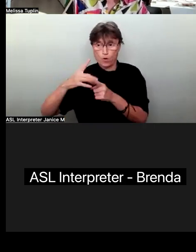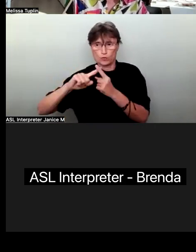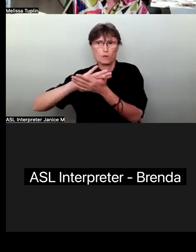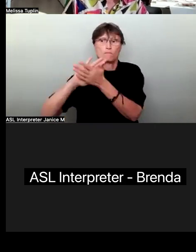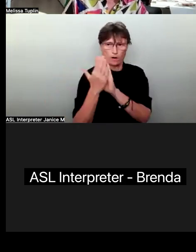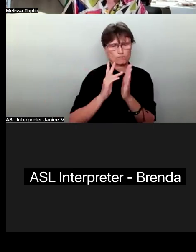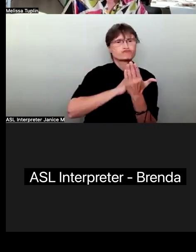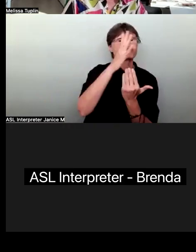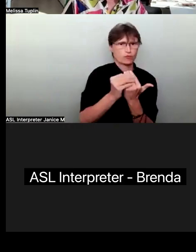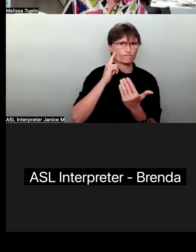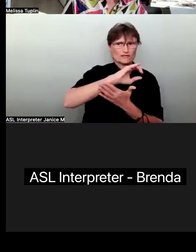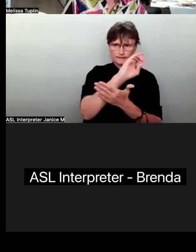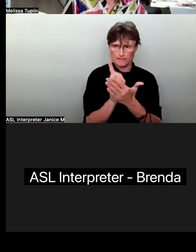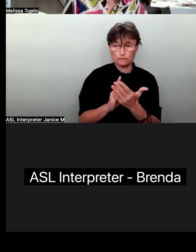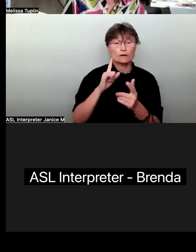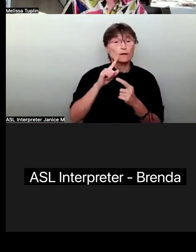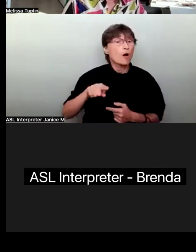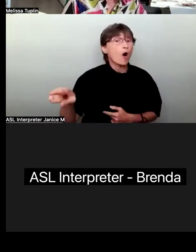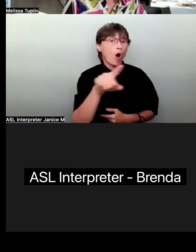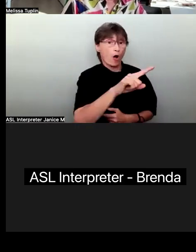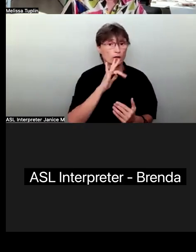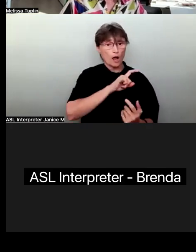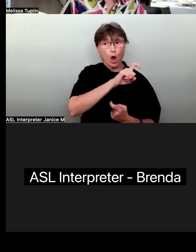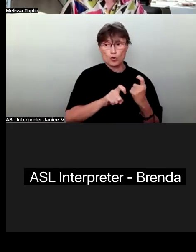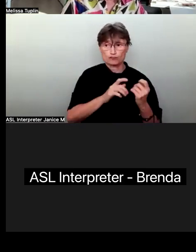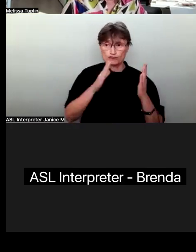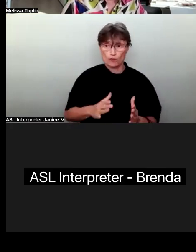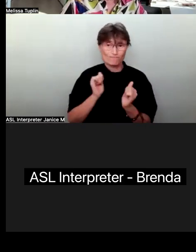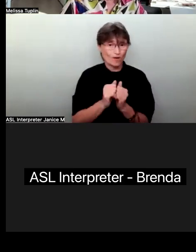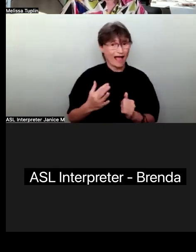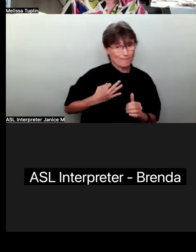to aspects of the strategy as applicants and grantees. I'm going to refer to the